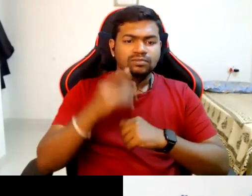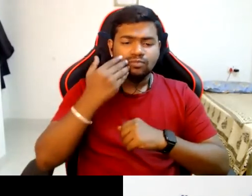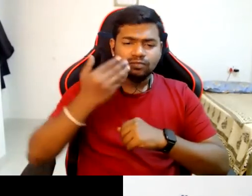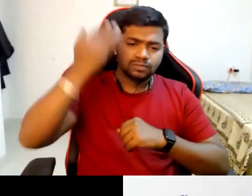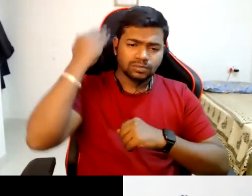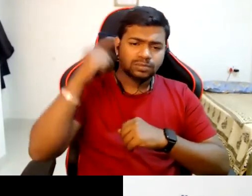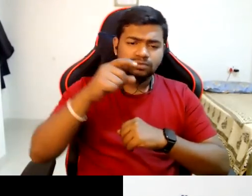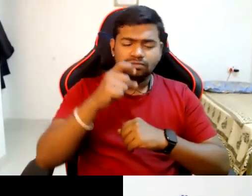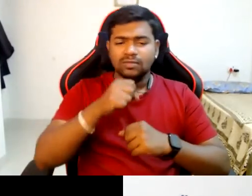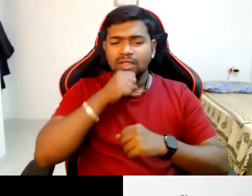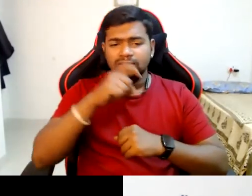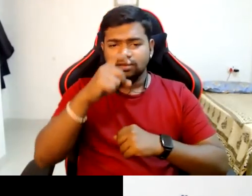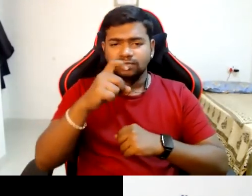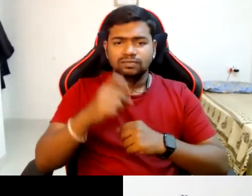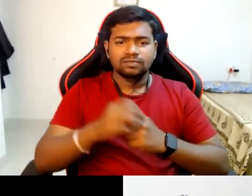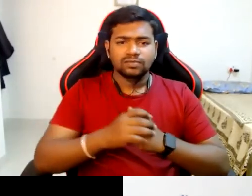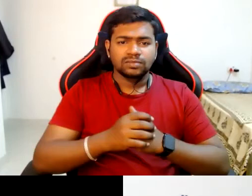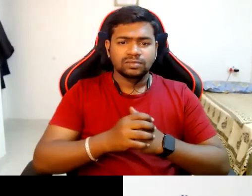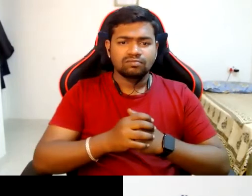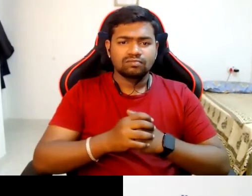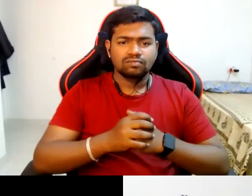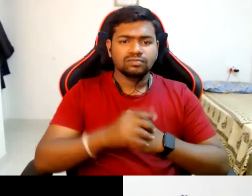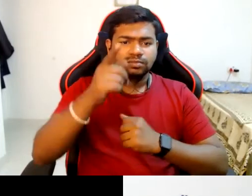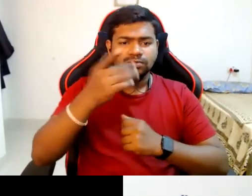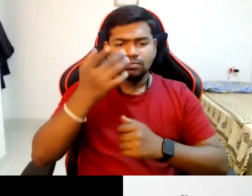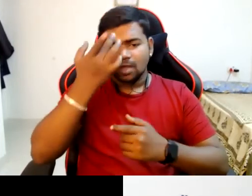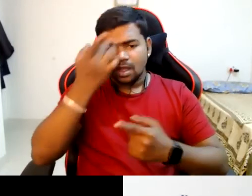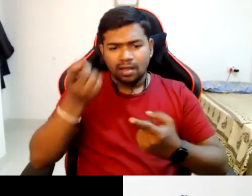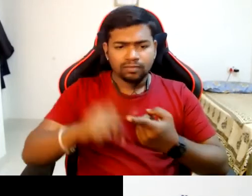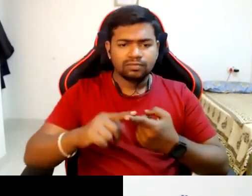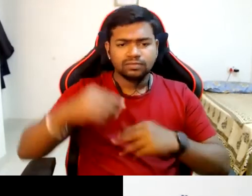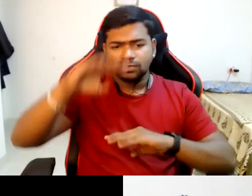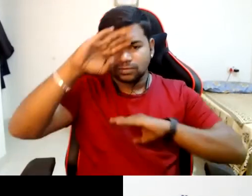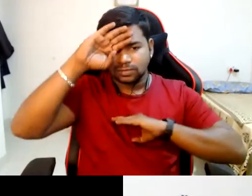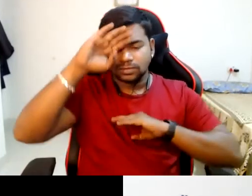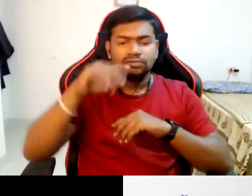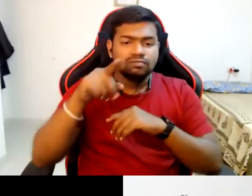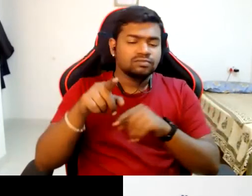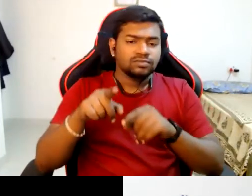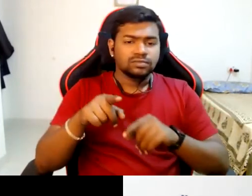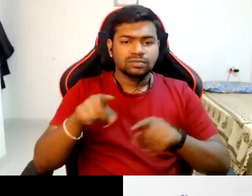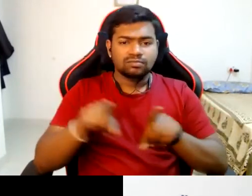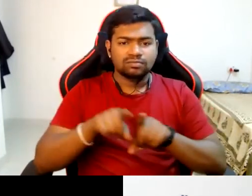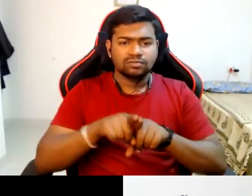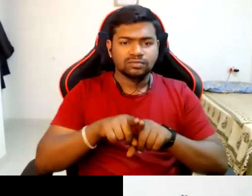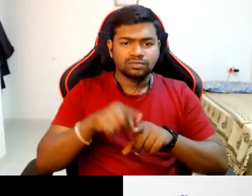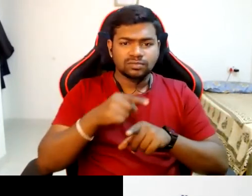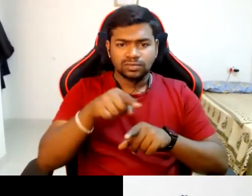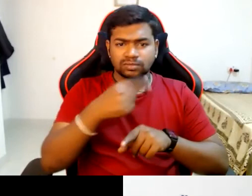I got affected with very high fever. the fever impacted my eyes and ears.